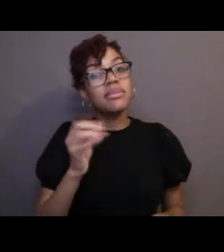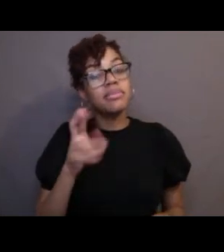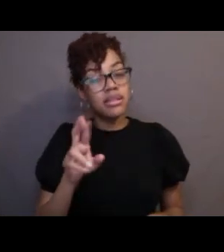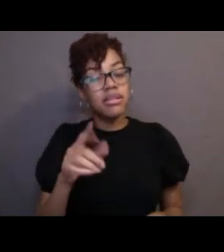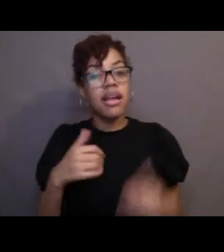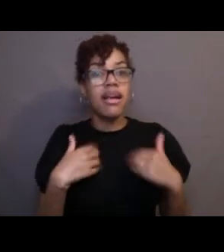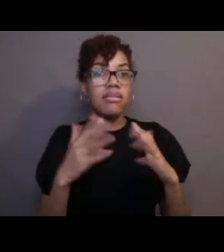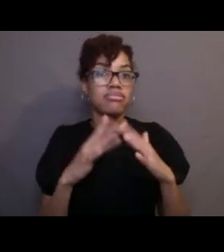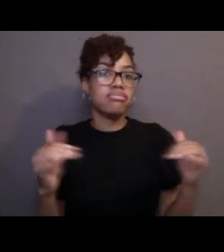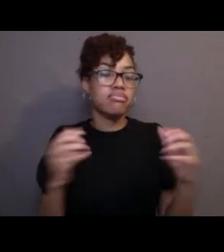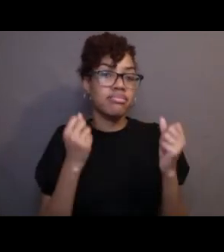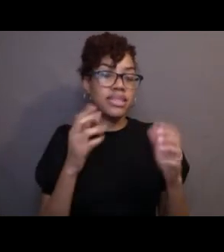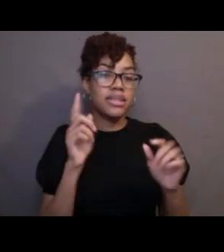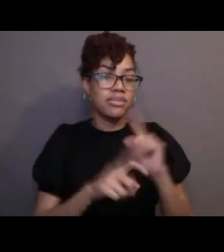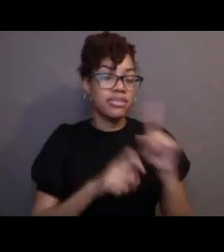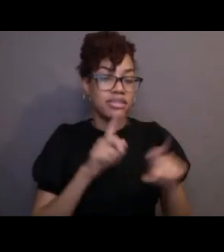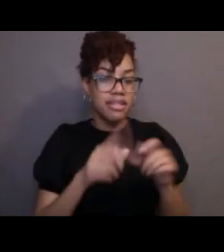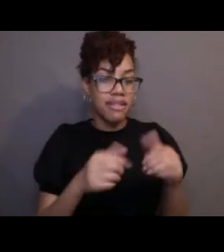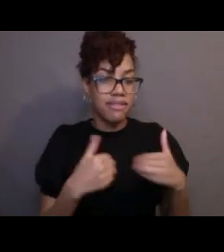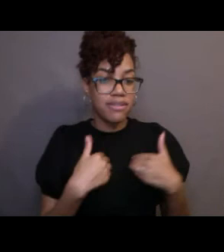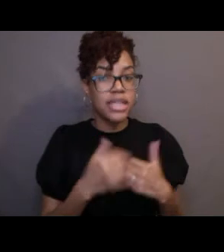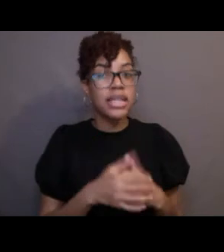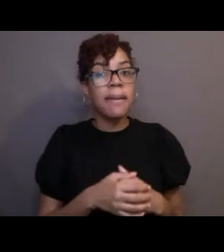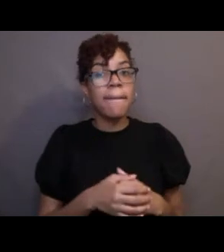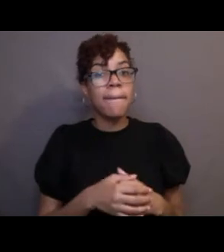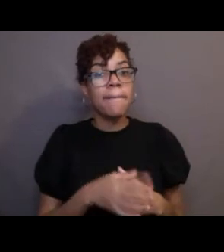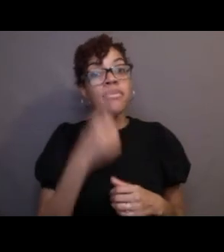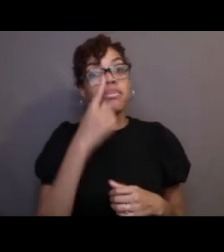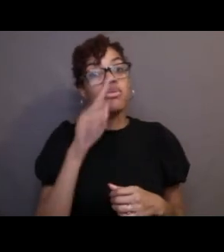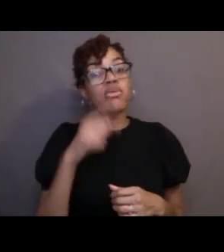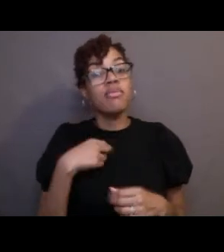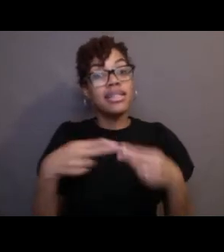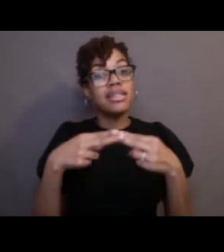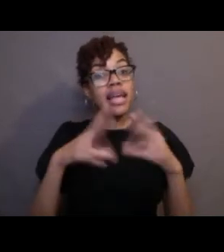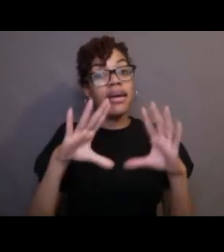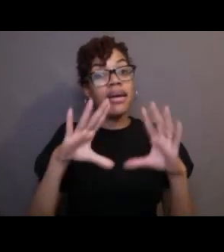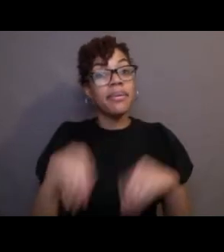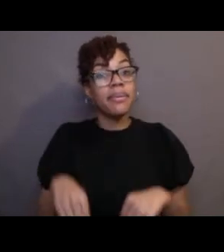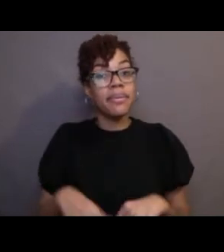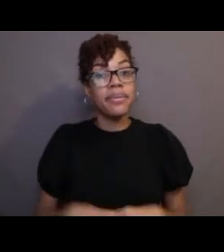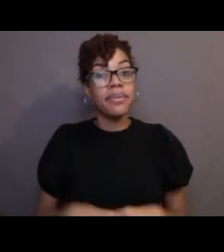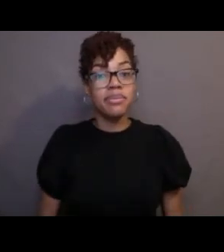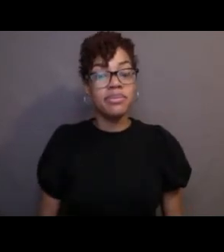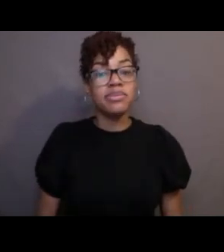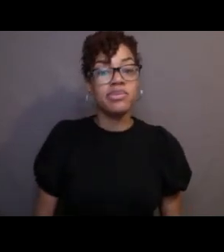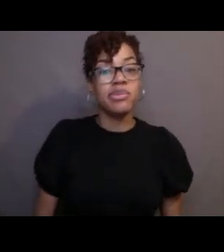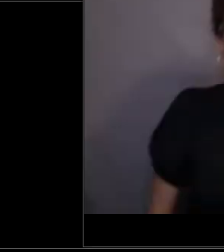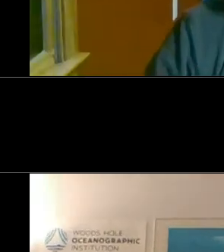I'm going to ask you if you don't mind to just hide your slides for now. We'll do some speed questions.